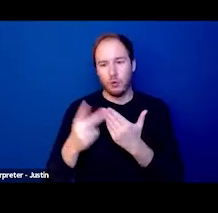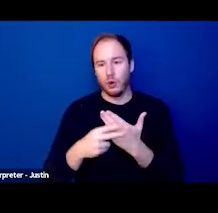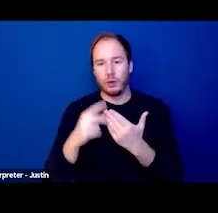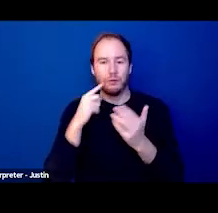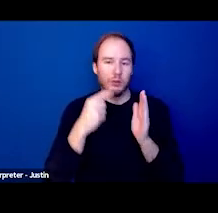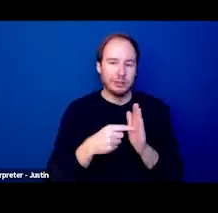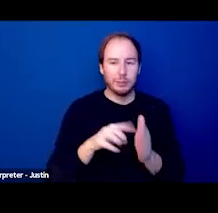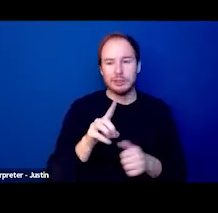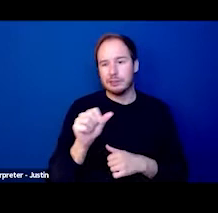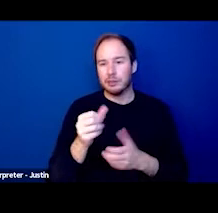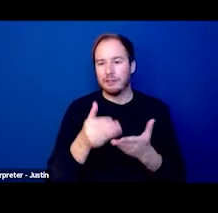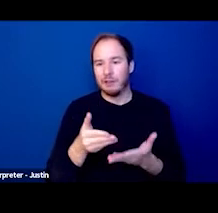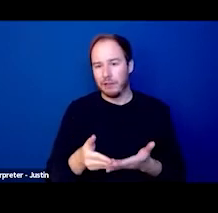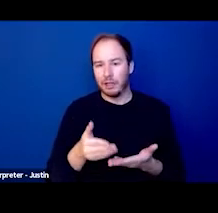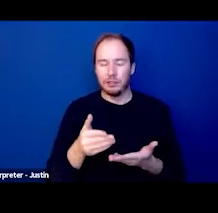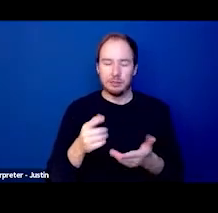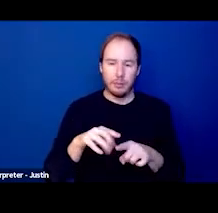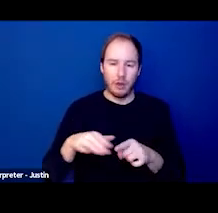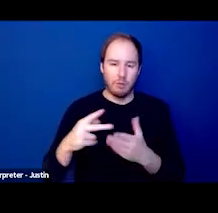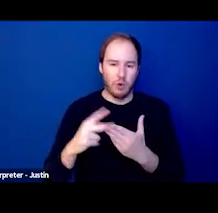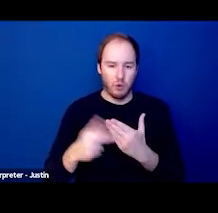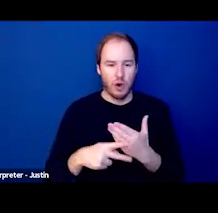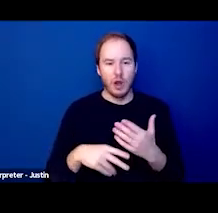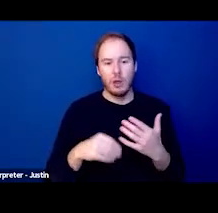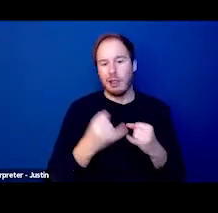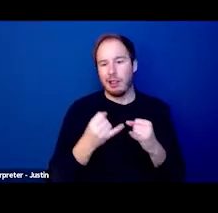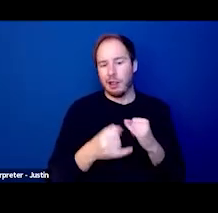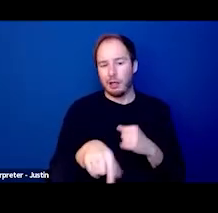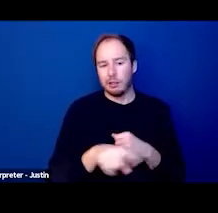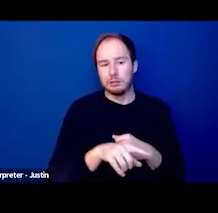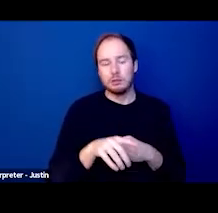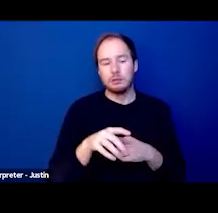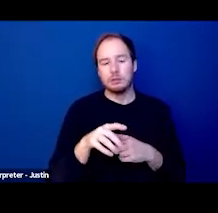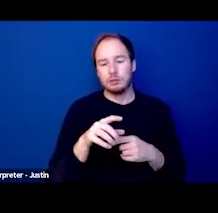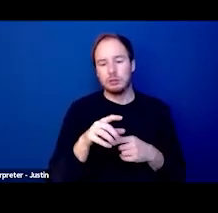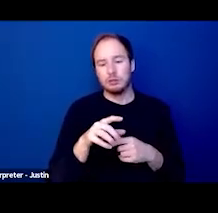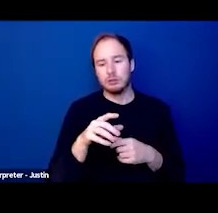for example, for certain programs. And then finally relating to placement, some things as kind of straightforward,